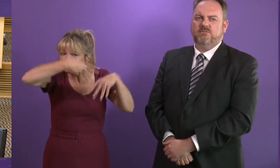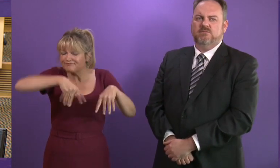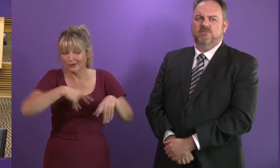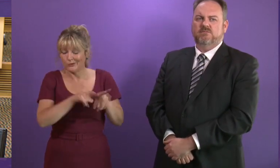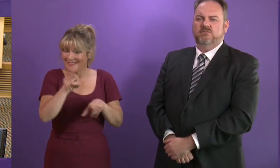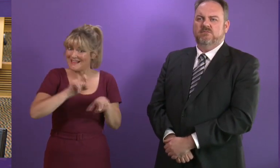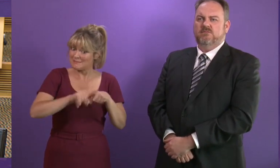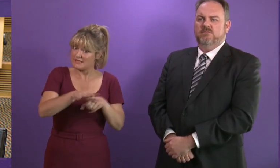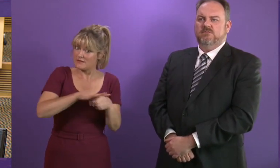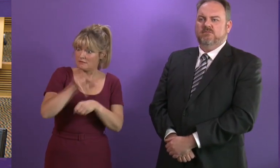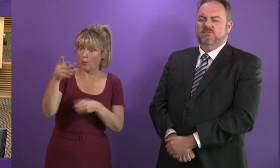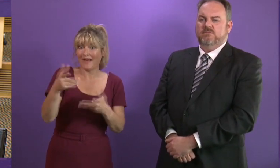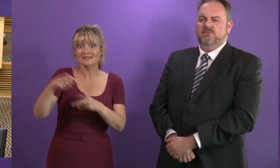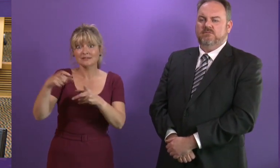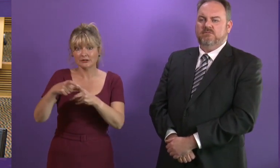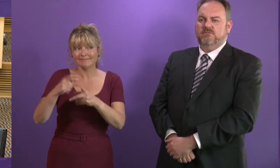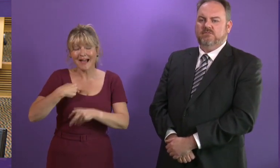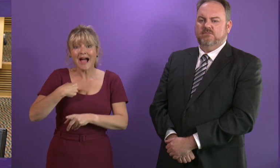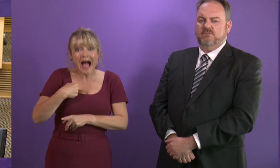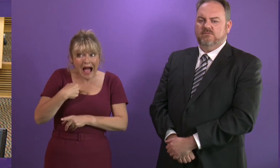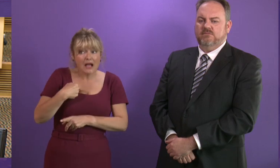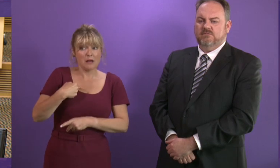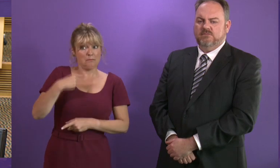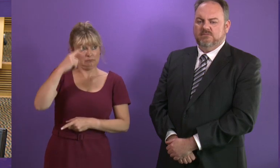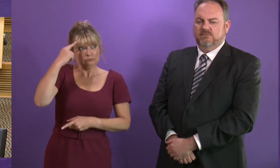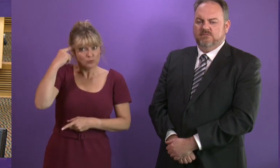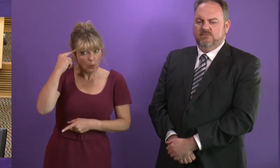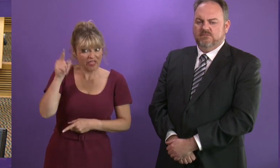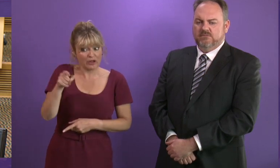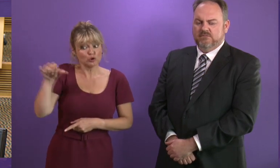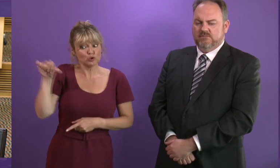Tesco Metro store is due to close on 2 November, which will, as Shona Robison said, result